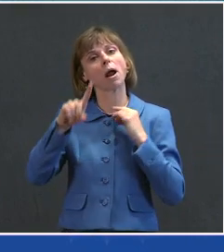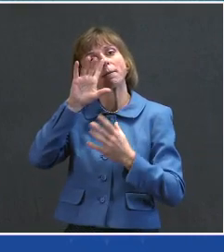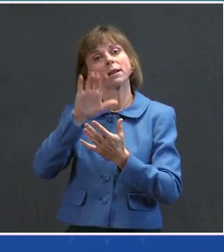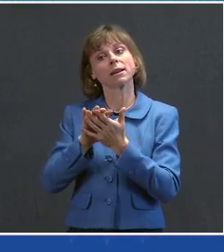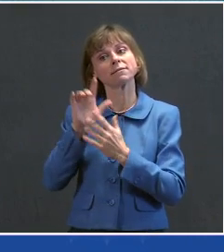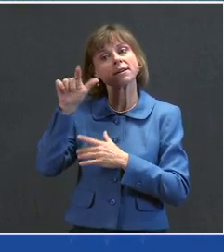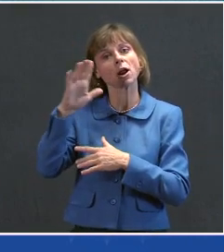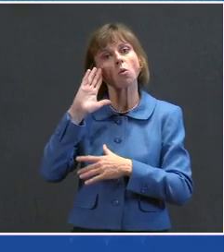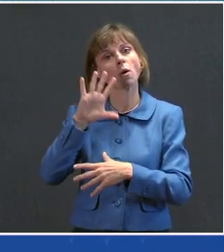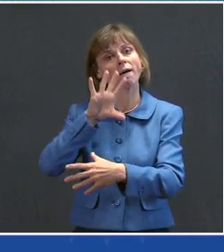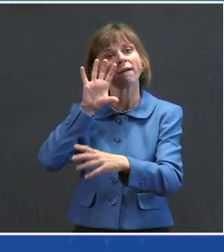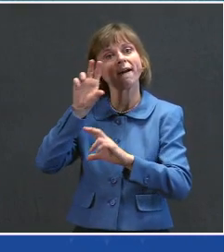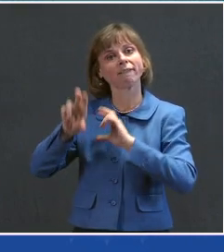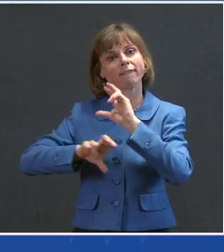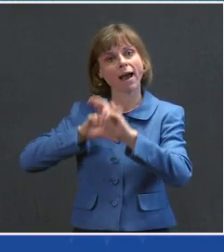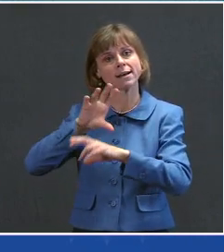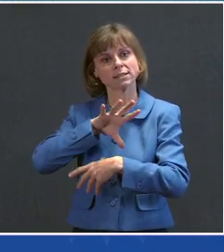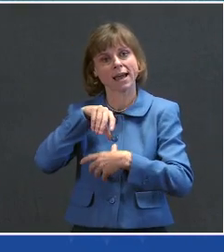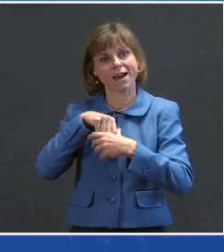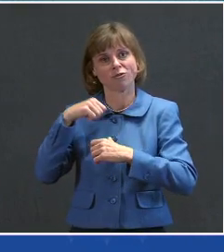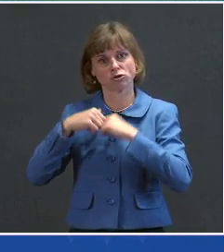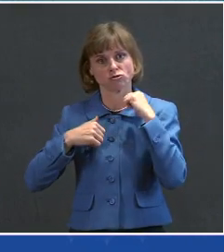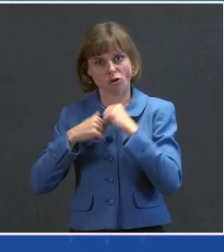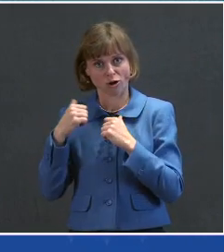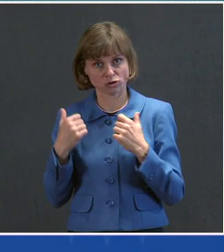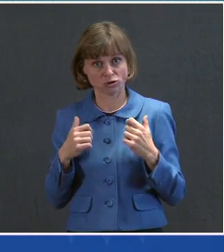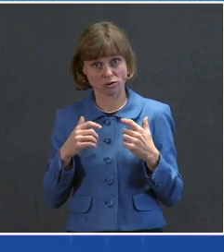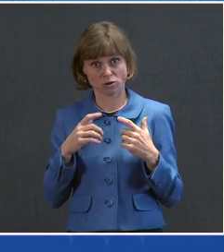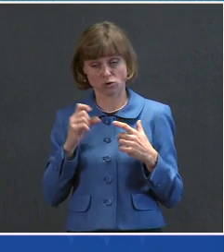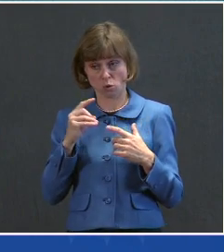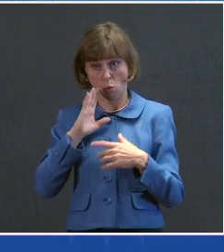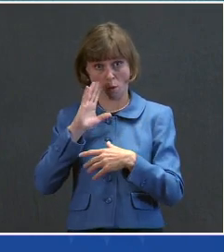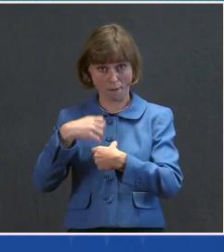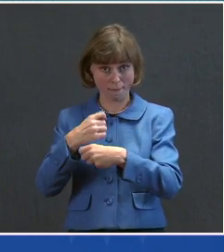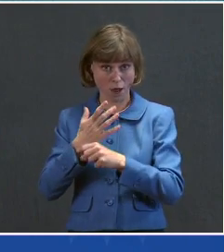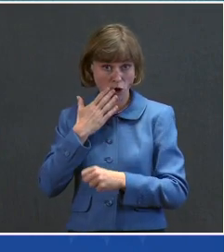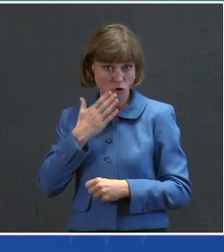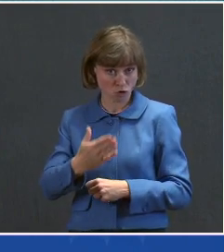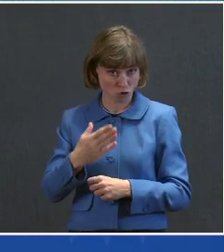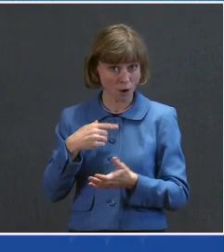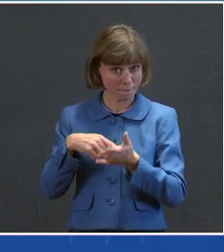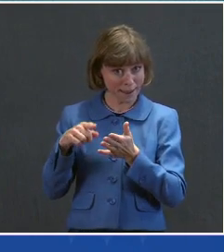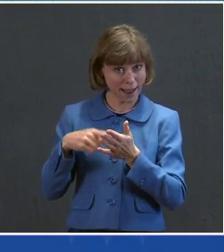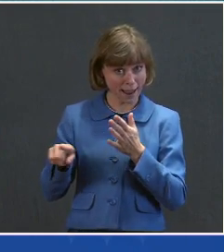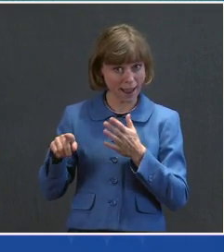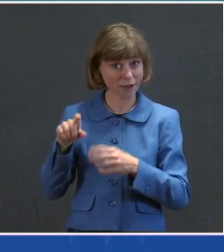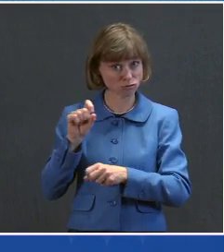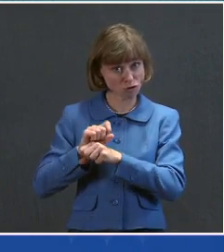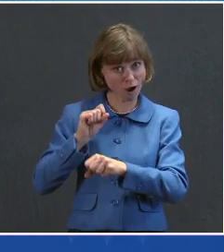and do that in a way that creates good-paying green jobs that are good-paying union jobs.